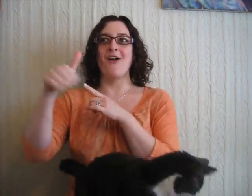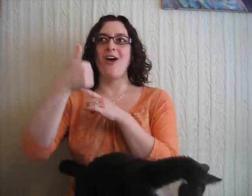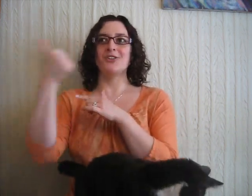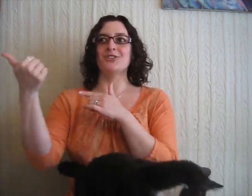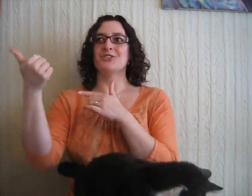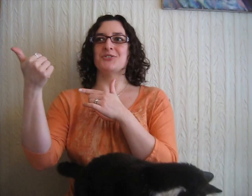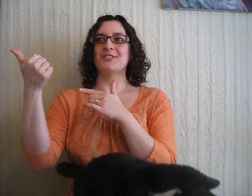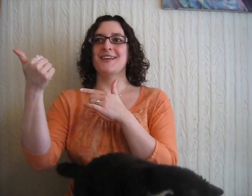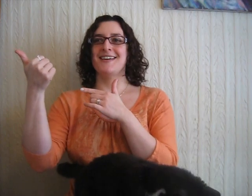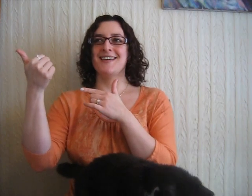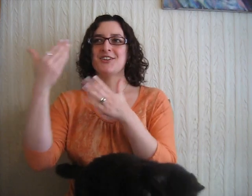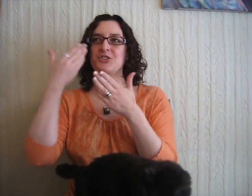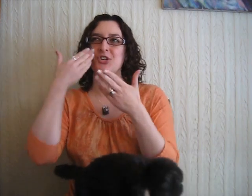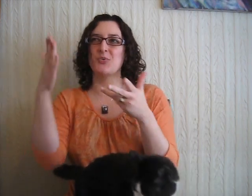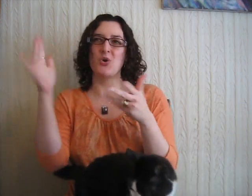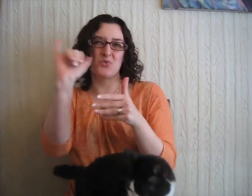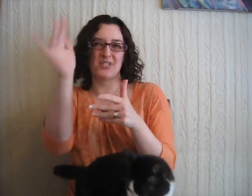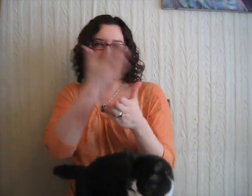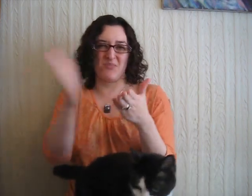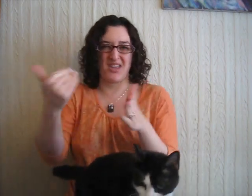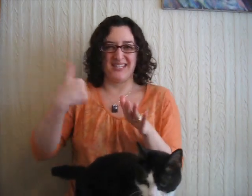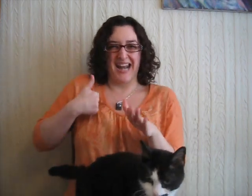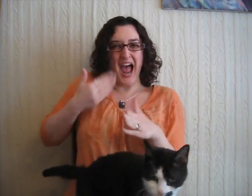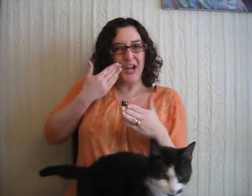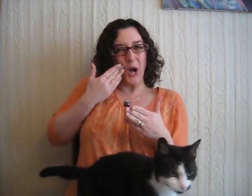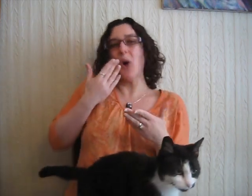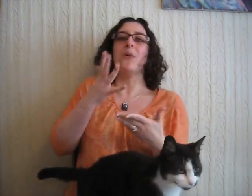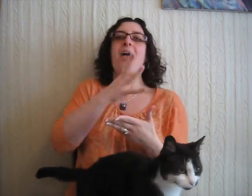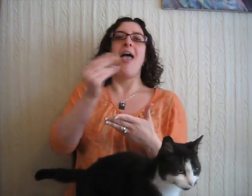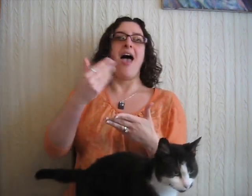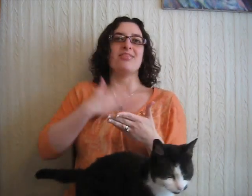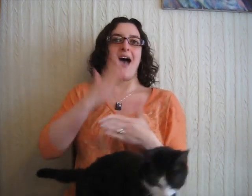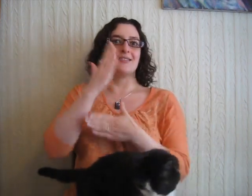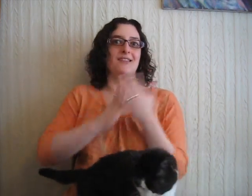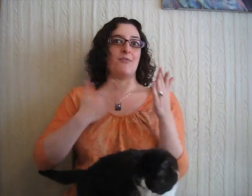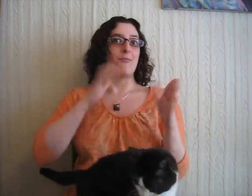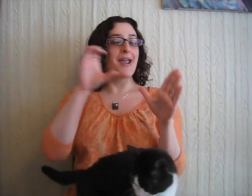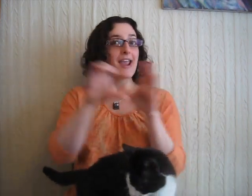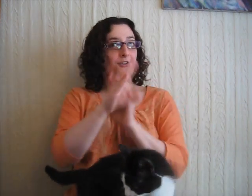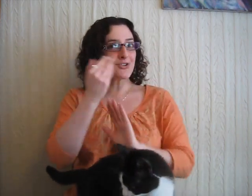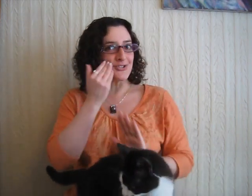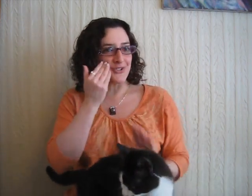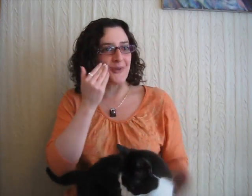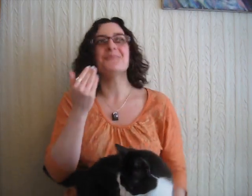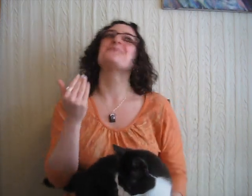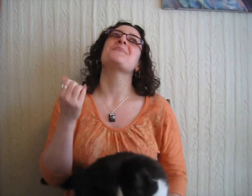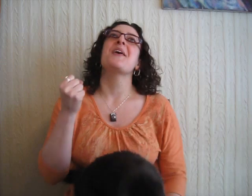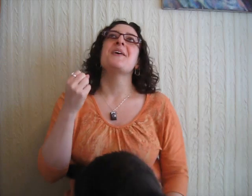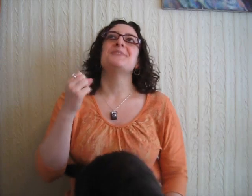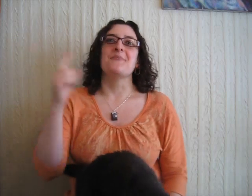Where others don't know the same things that I know And that some of my characters know